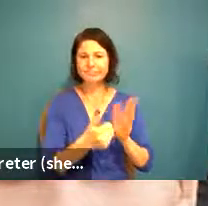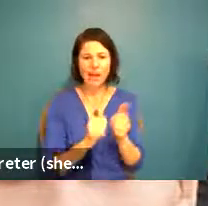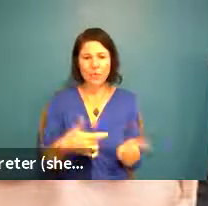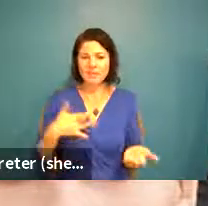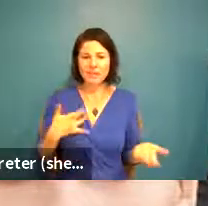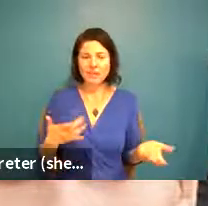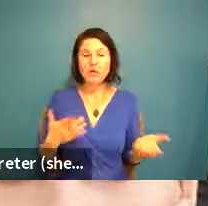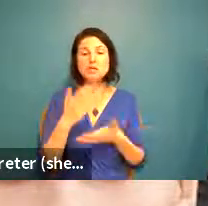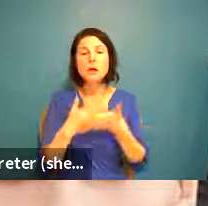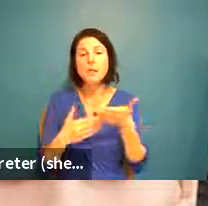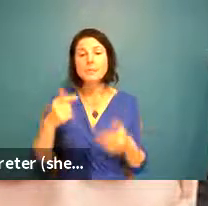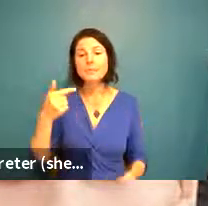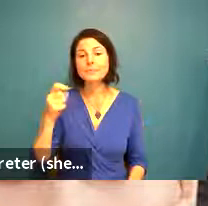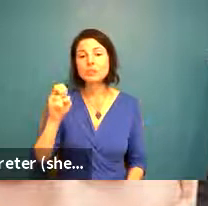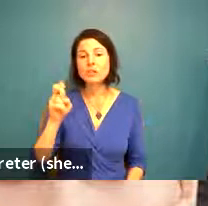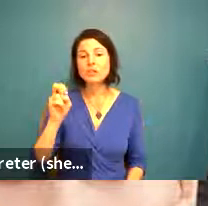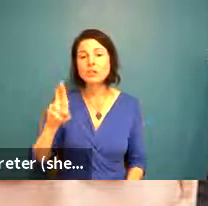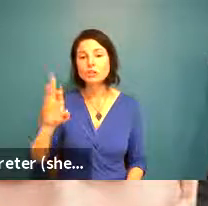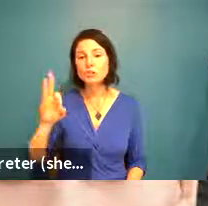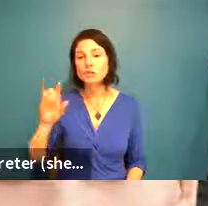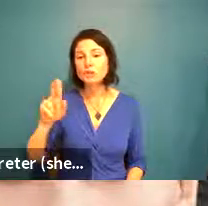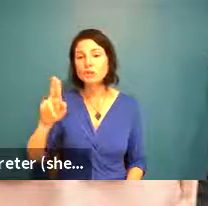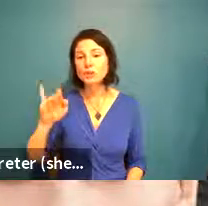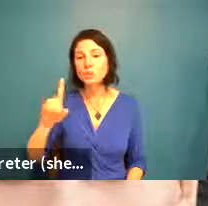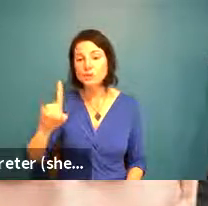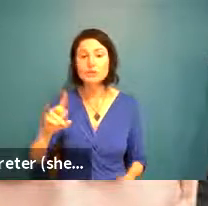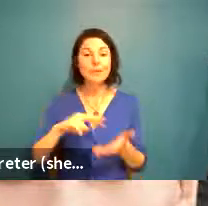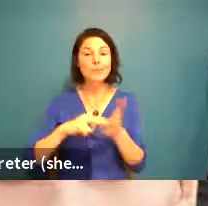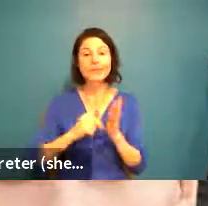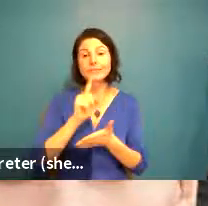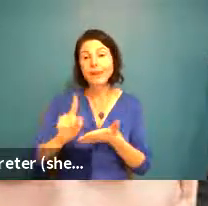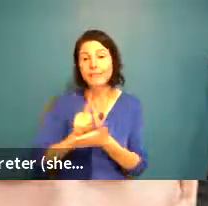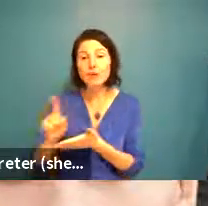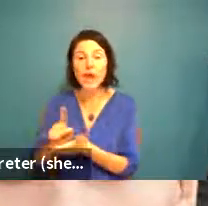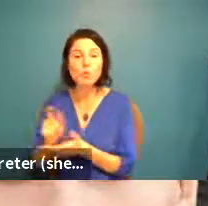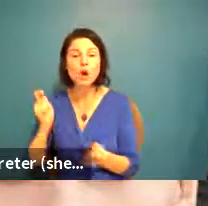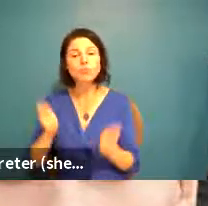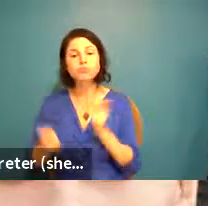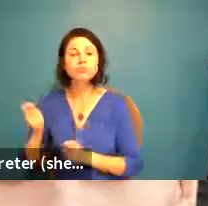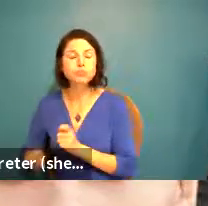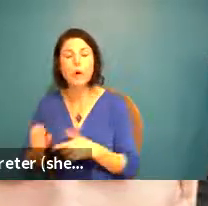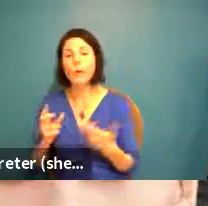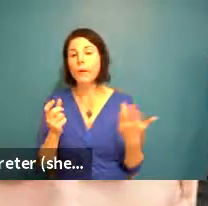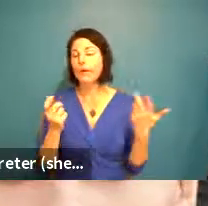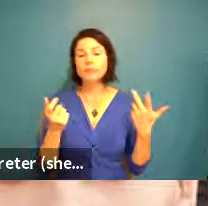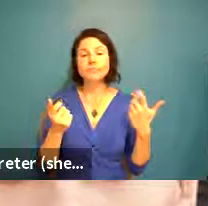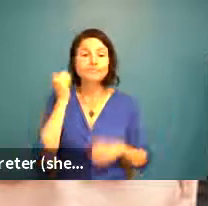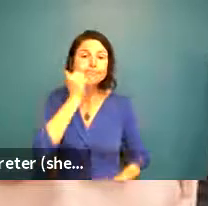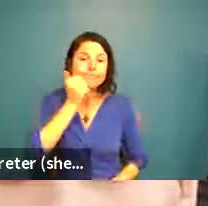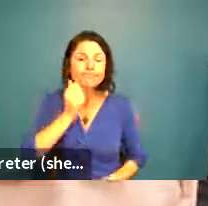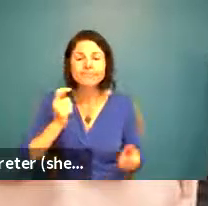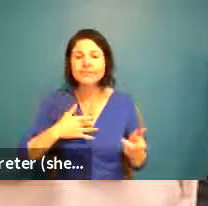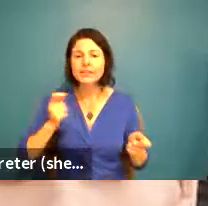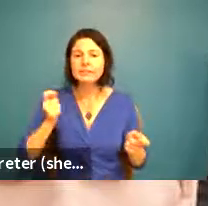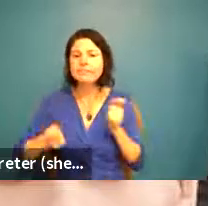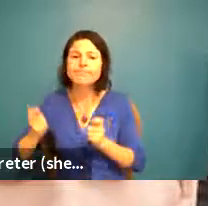fluid, and so they'll, they'll change, you know, hourly, or daily or monthly or yearly, depending on the individual. And sometimes,